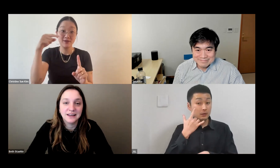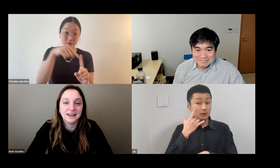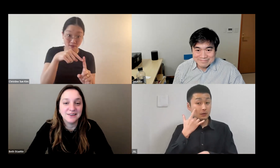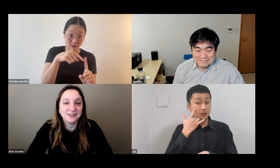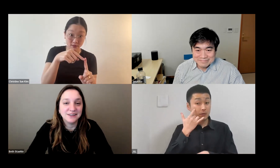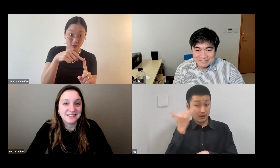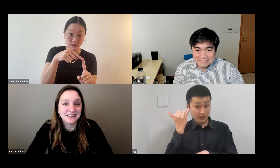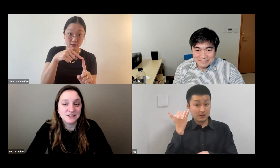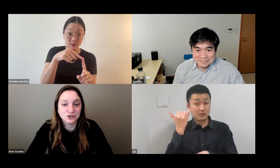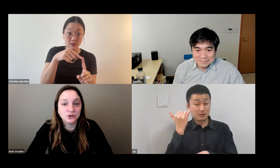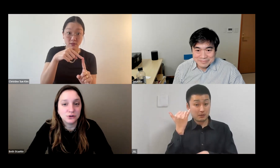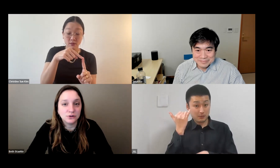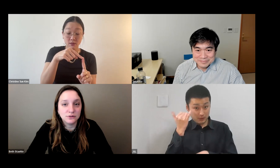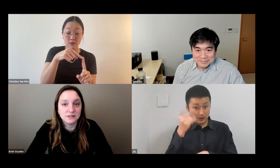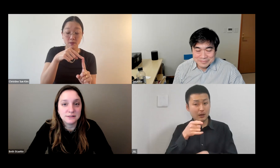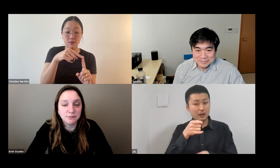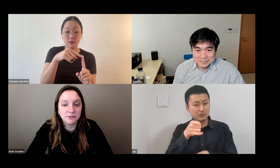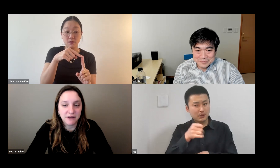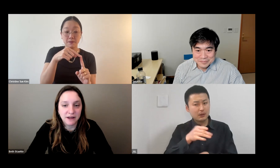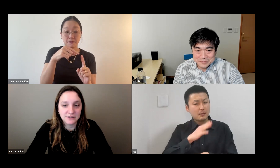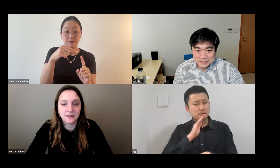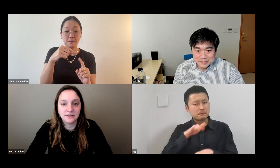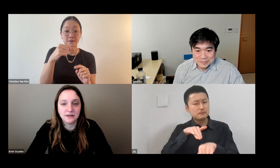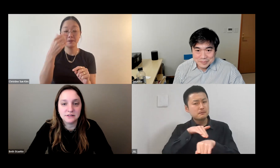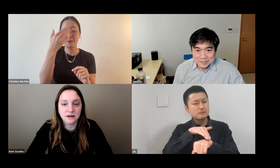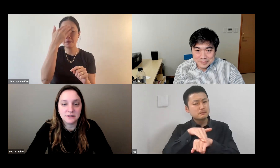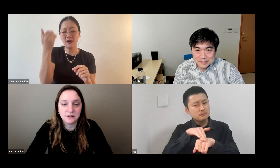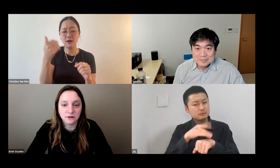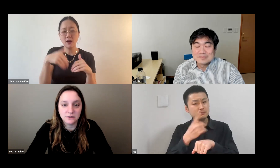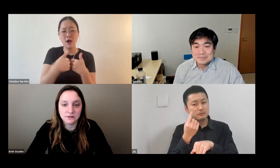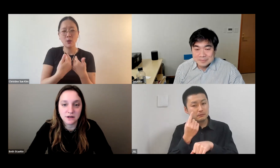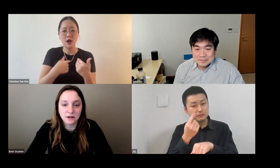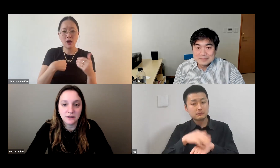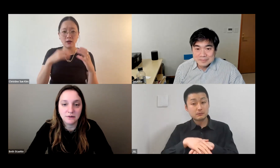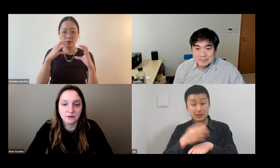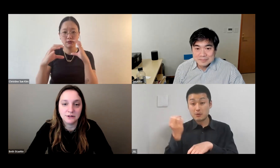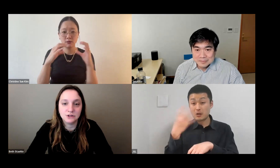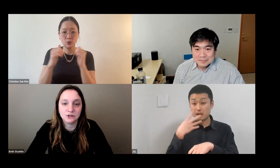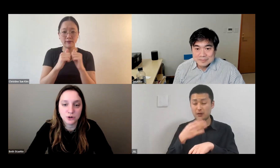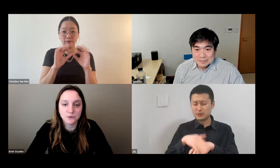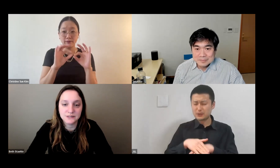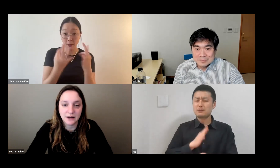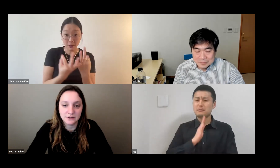And I realized that that's true. The simple fact that they decided to learn sign language shows that